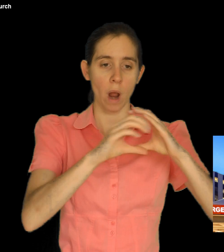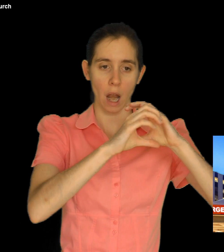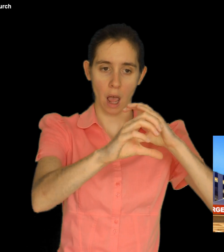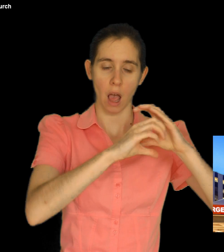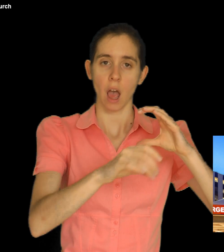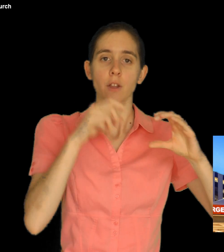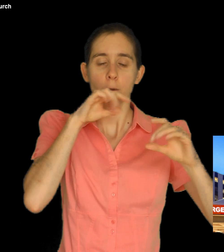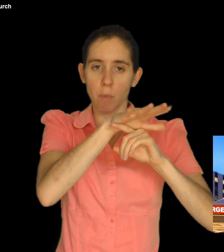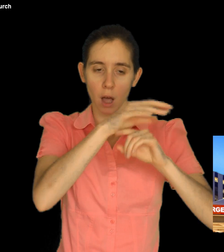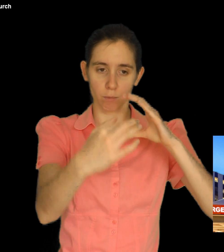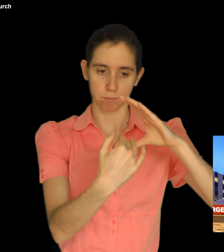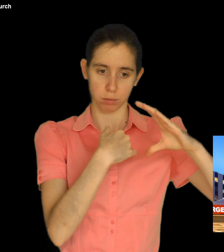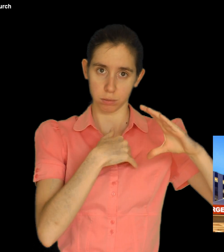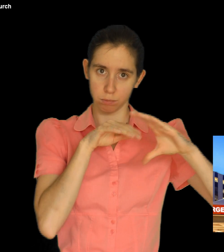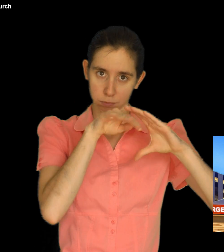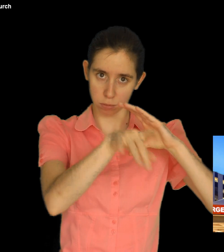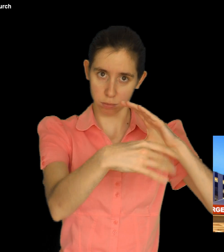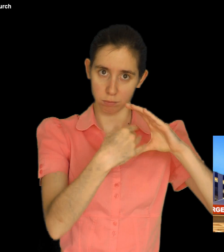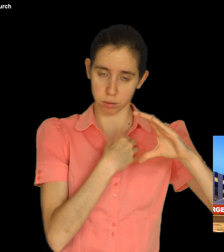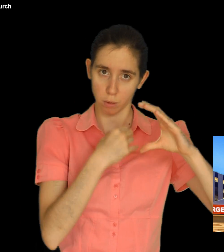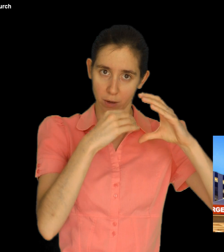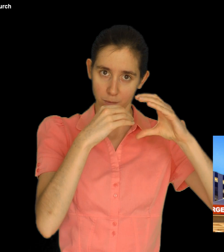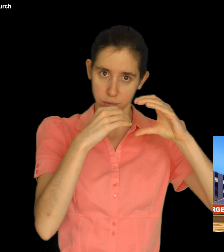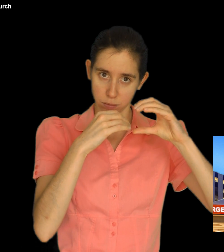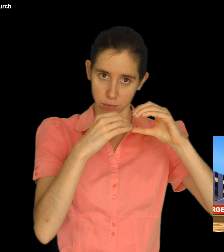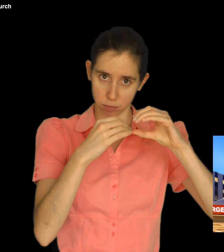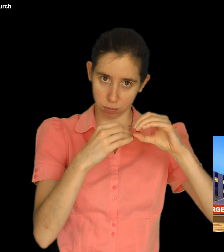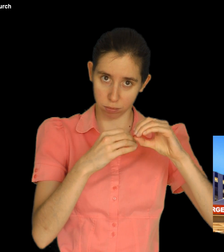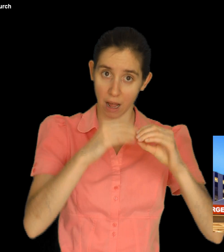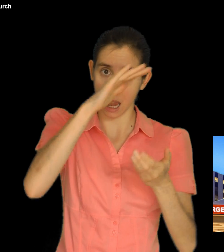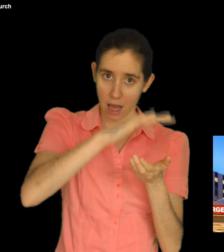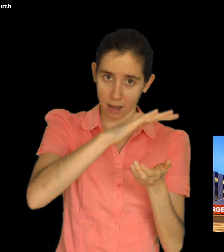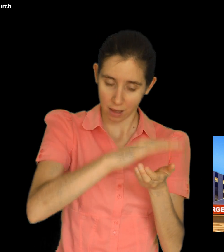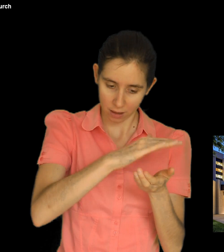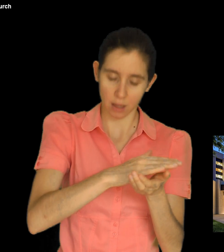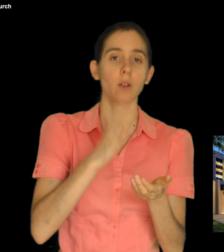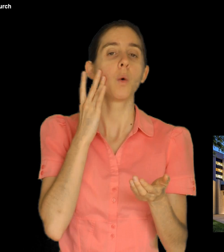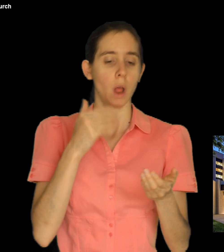decreased, the person may experience pain. We call this angina. If a blood vessel